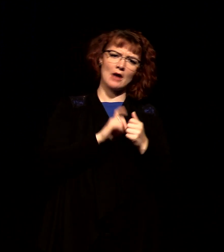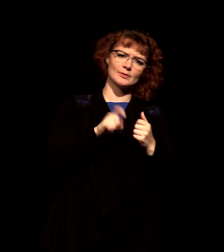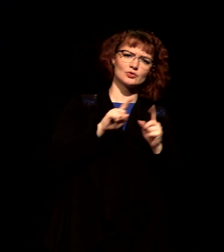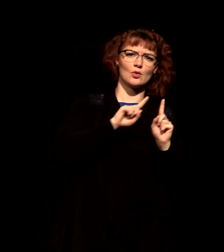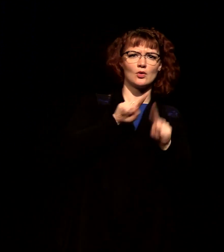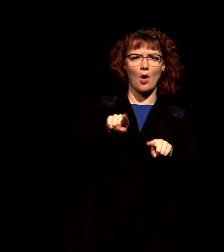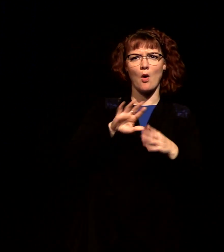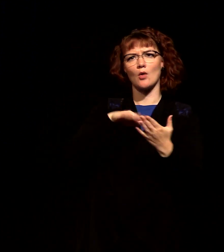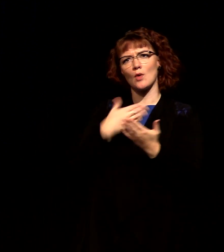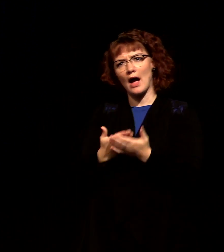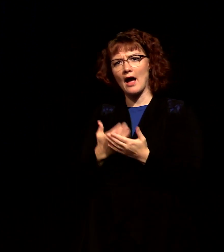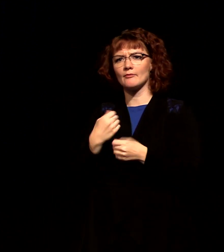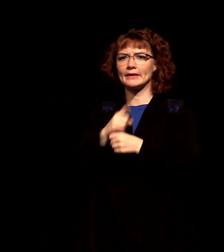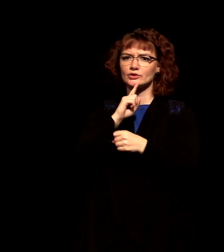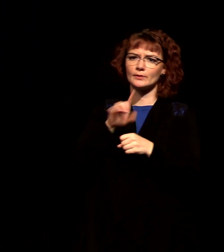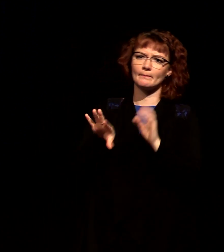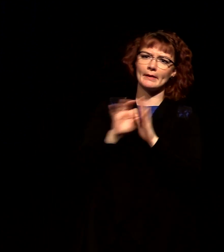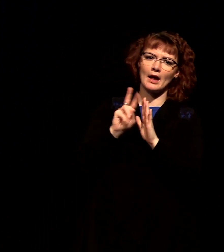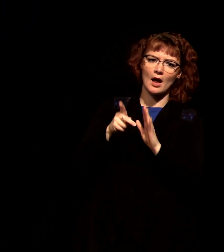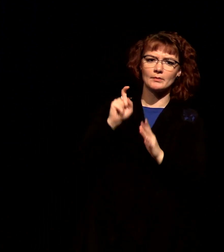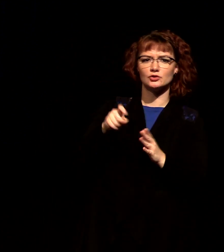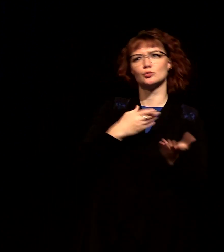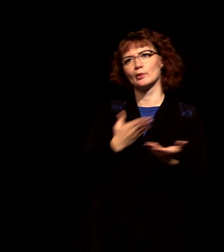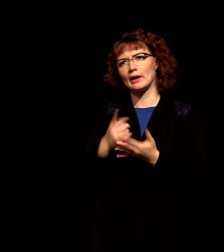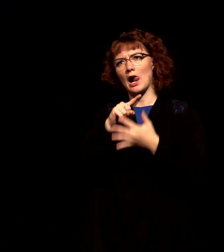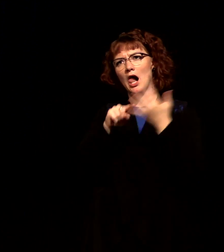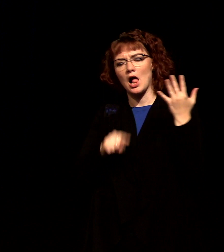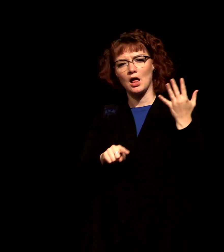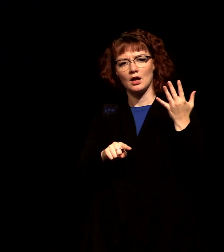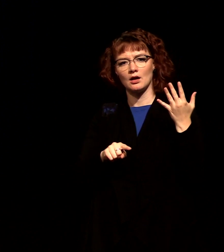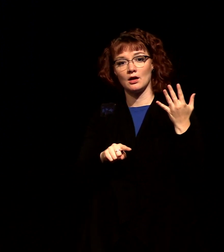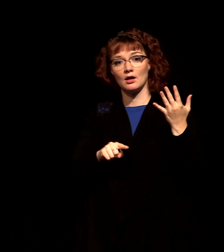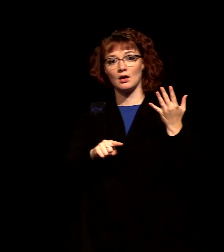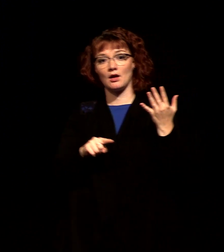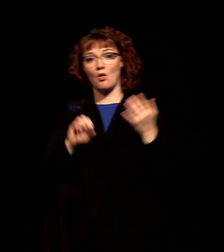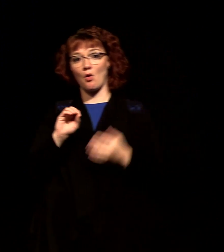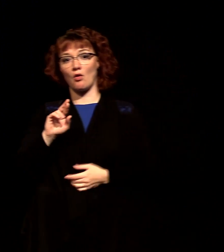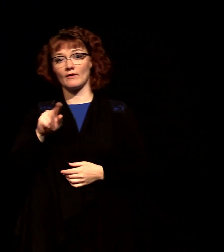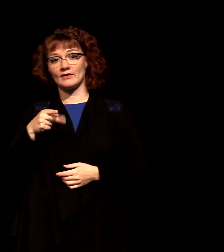that little boy, that orphanage that he was in, was 20 minutes